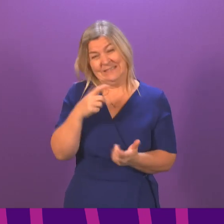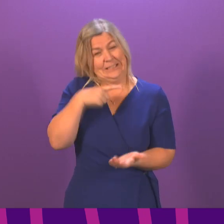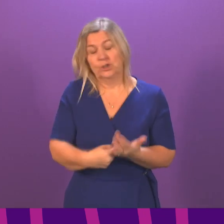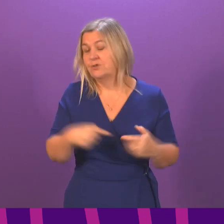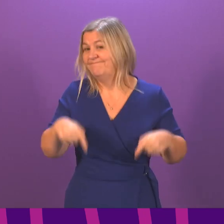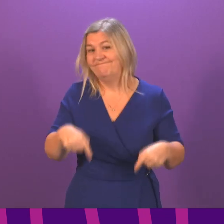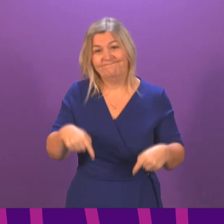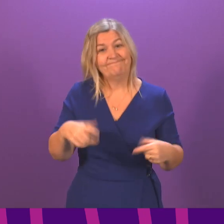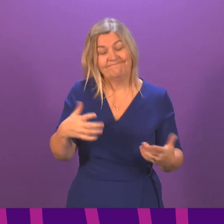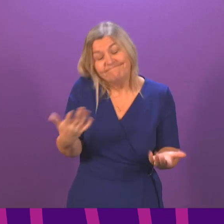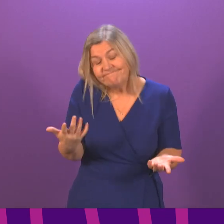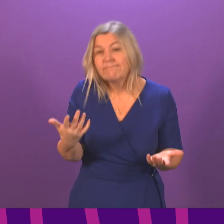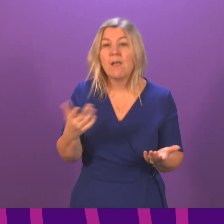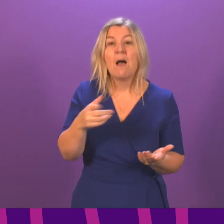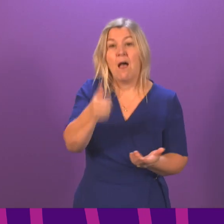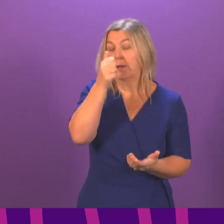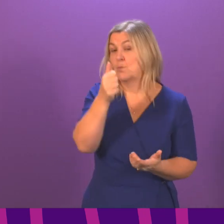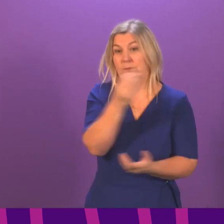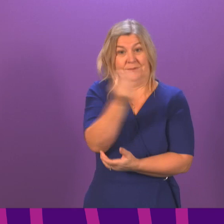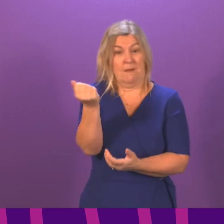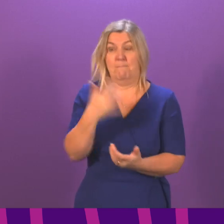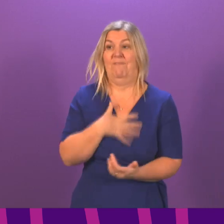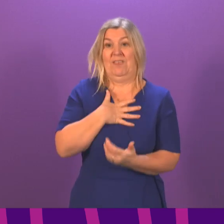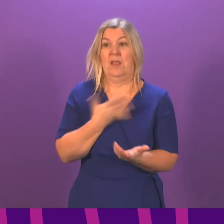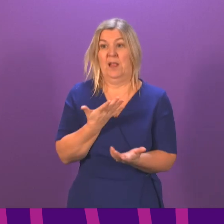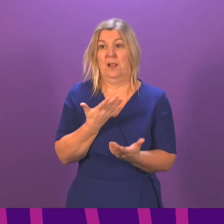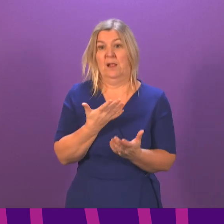to those conclusions. I know that some people will think that the guidance is too strict,